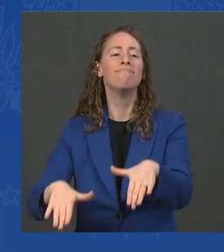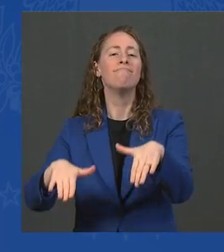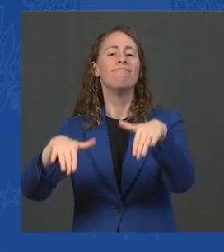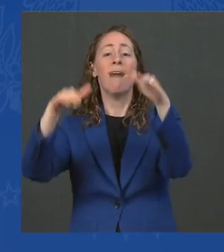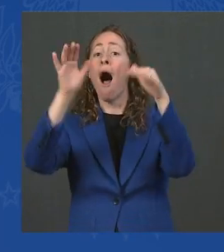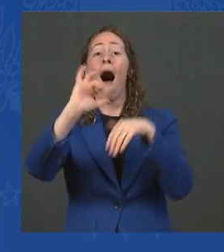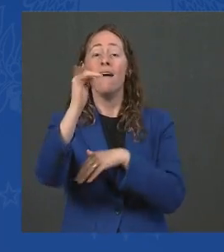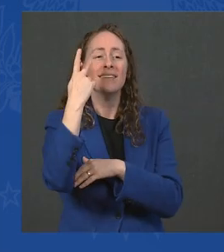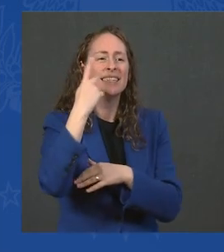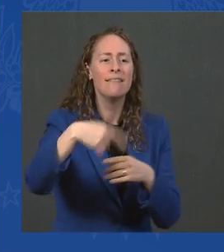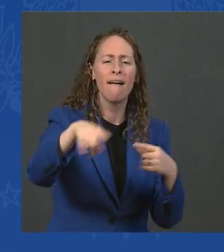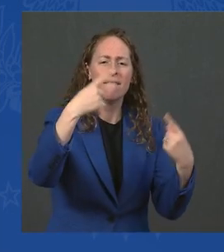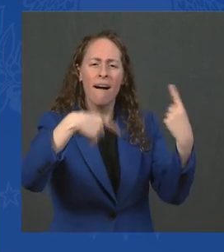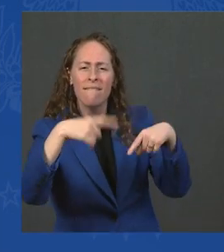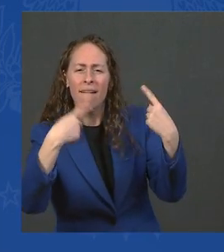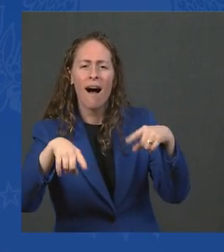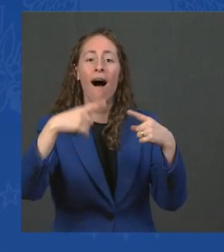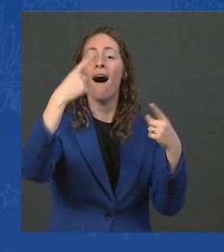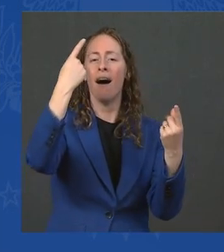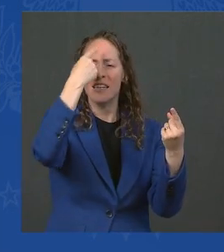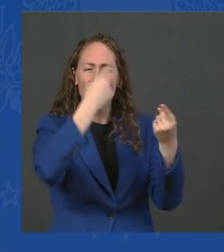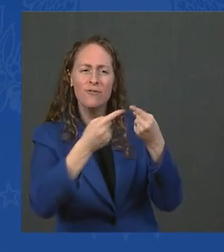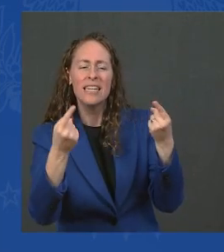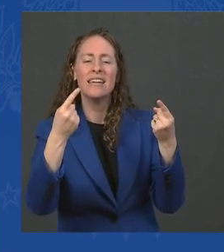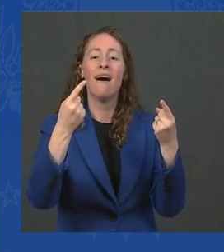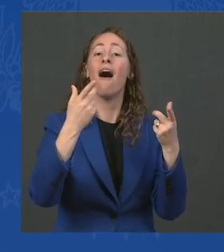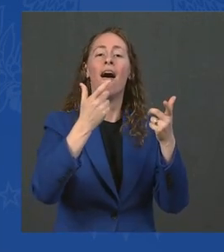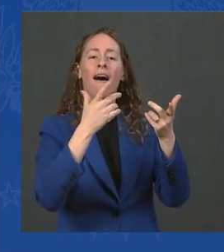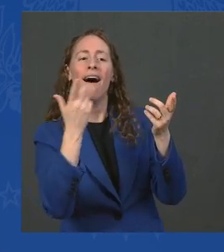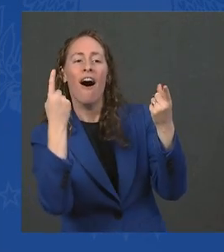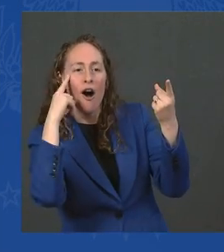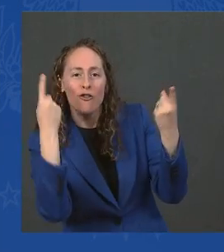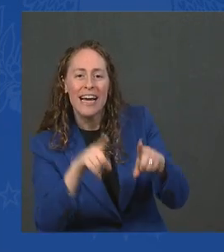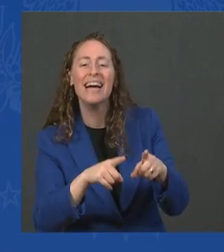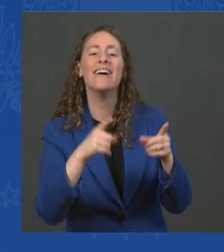And parents rely on schools too, heading to our own jobs